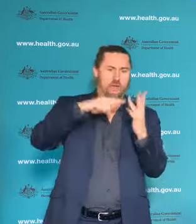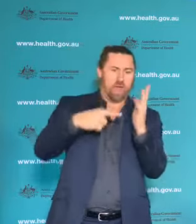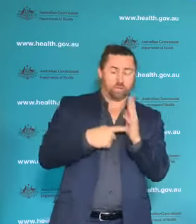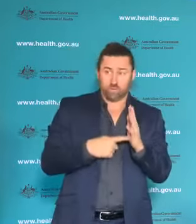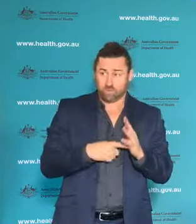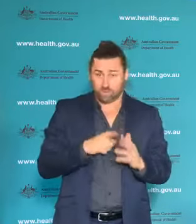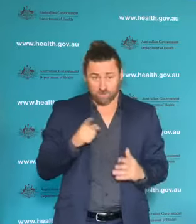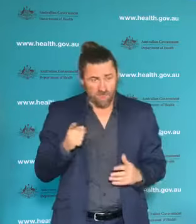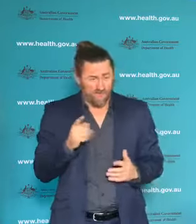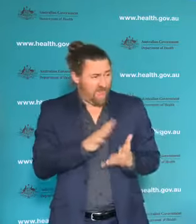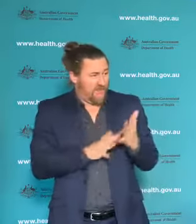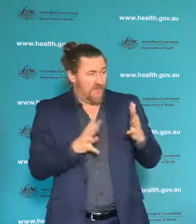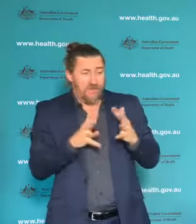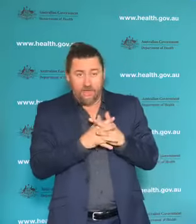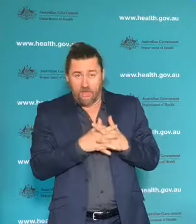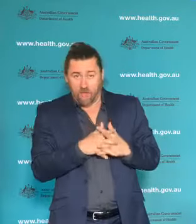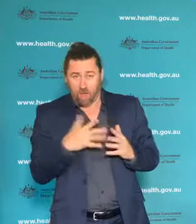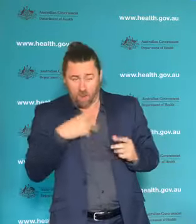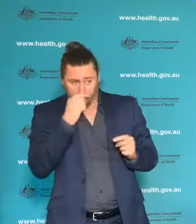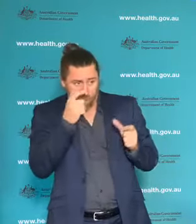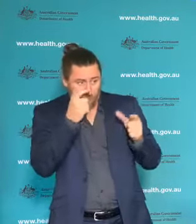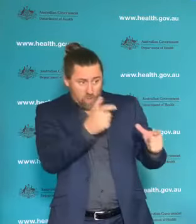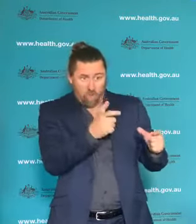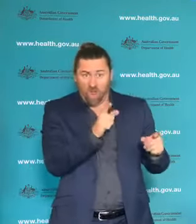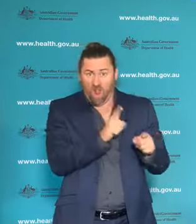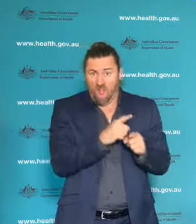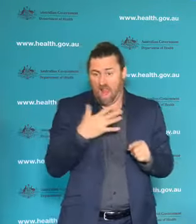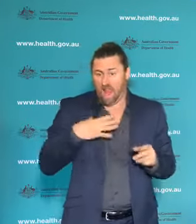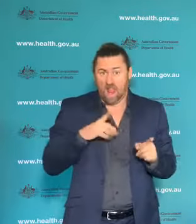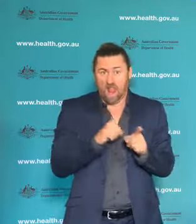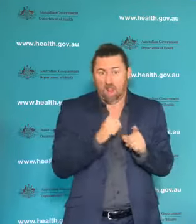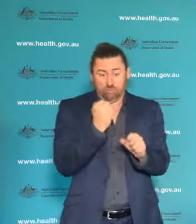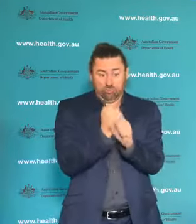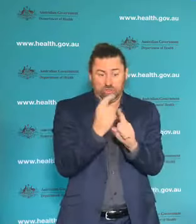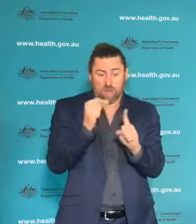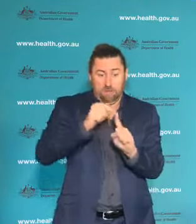of real time monitoring of those people electronically so that it can